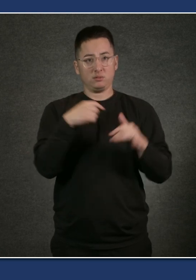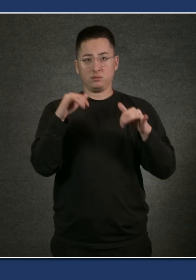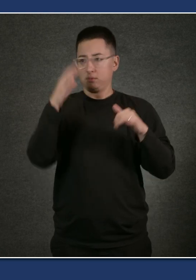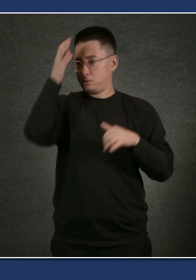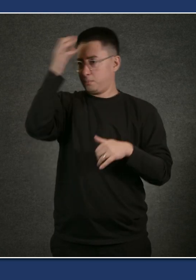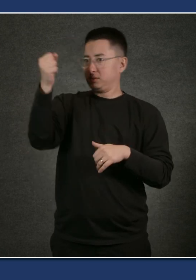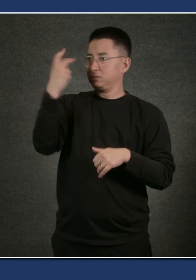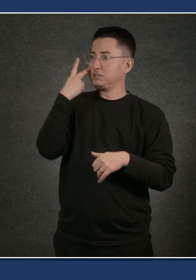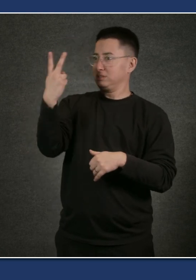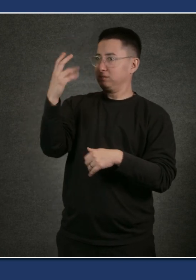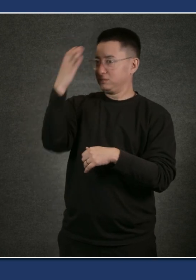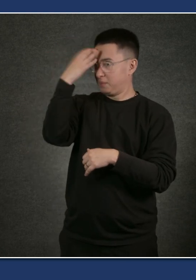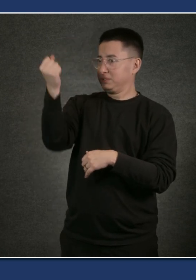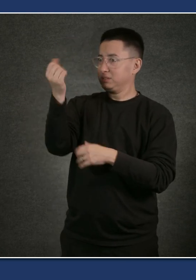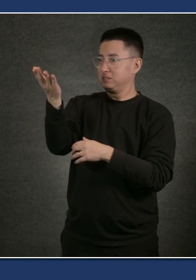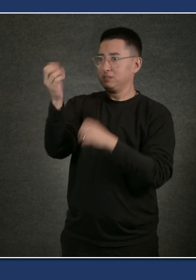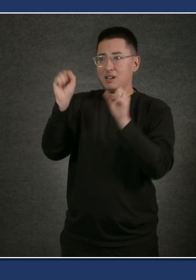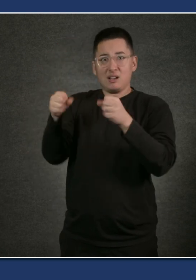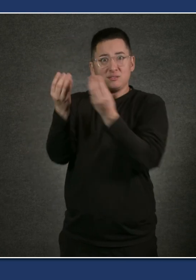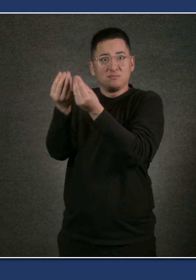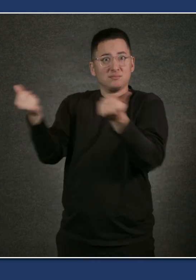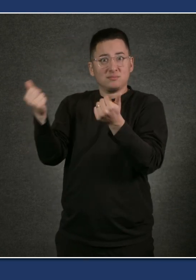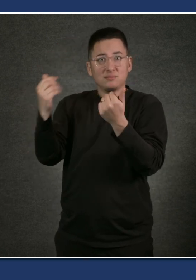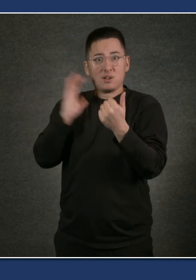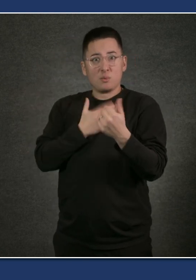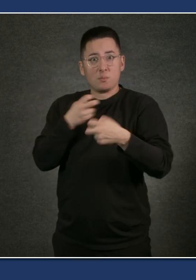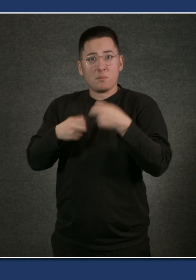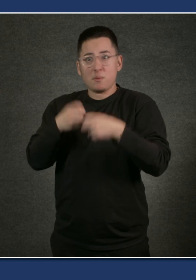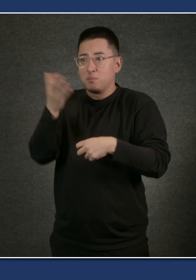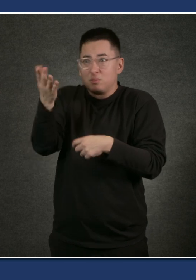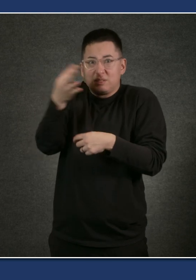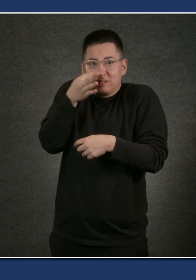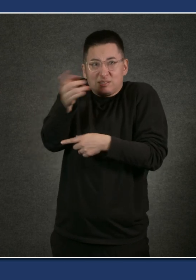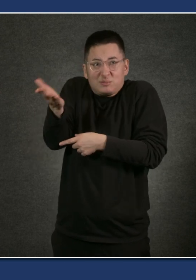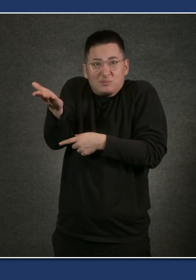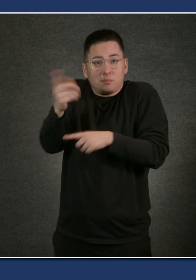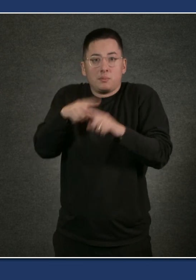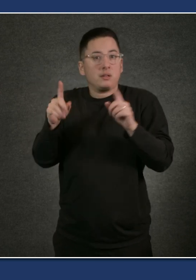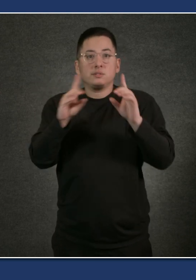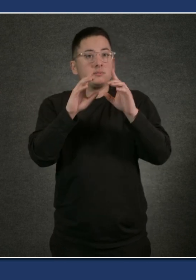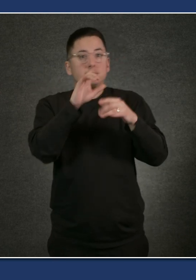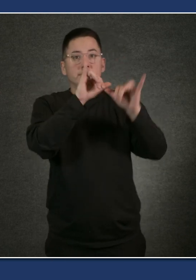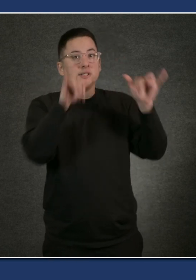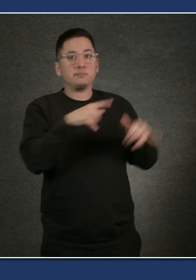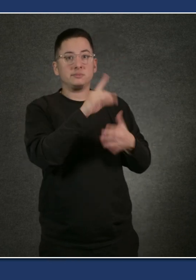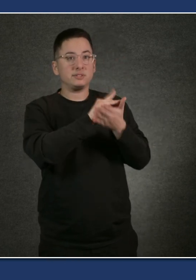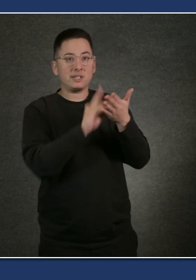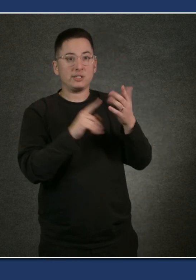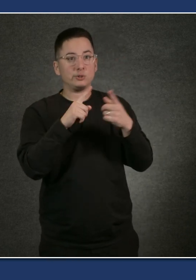yet the system designed to help us remains imperfect and continuously changes.